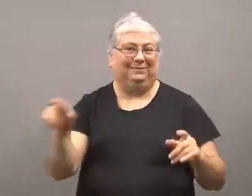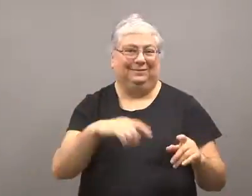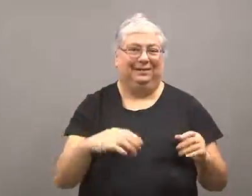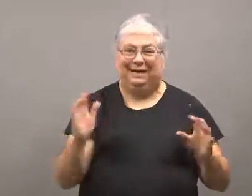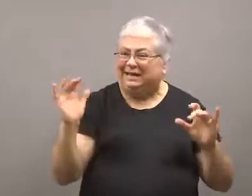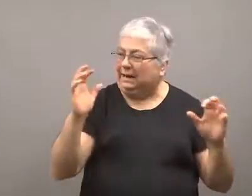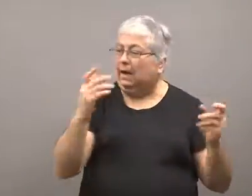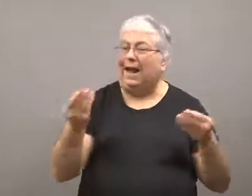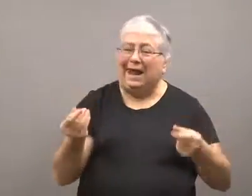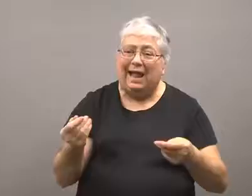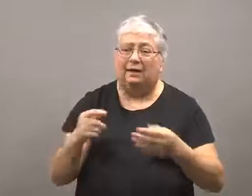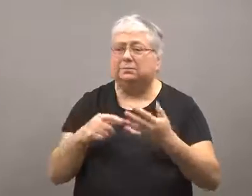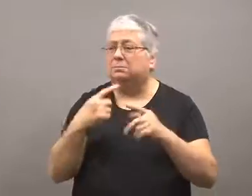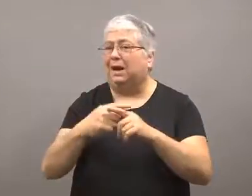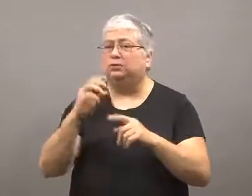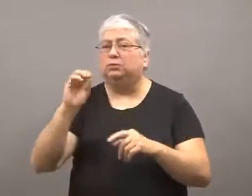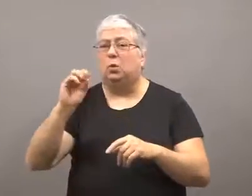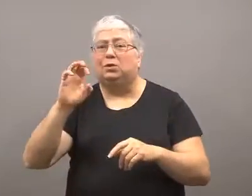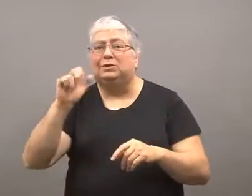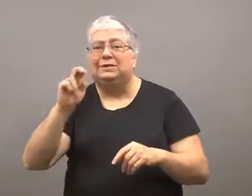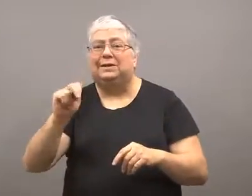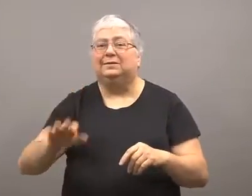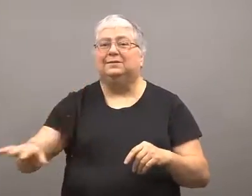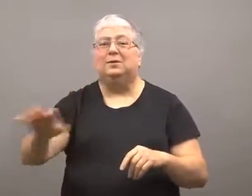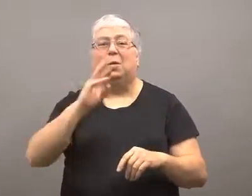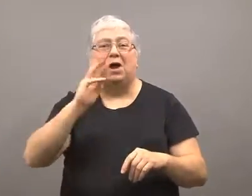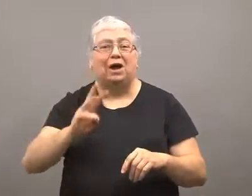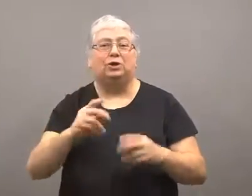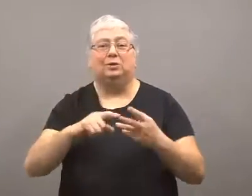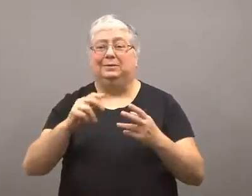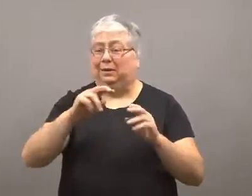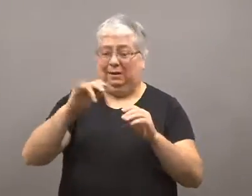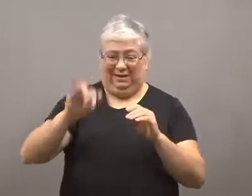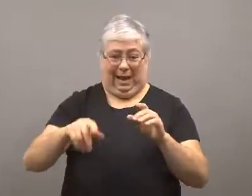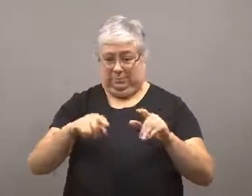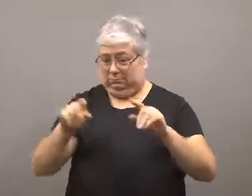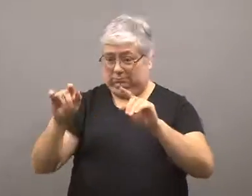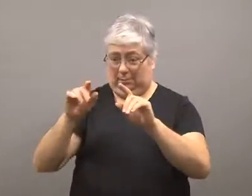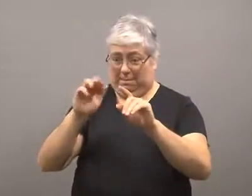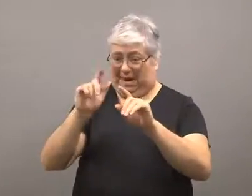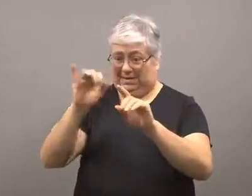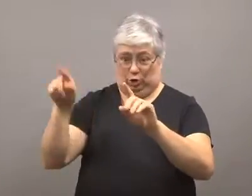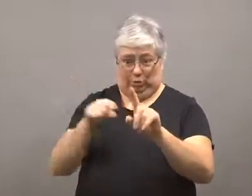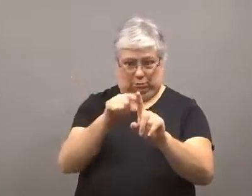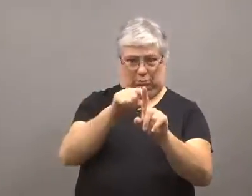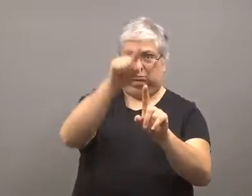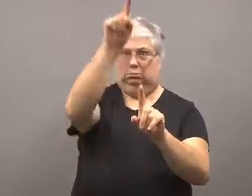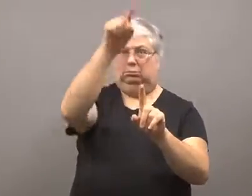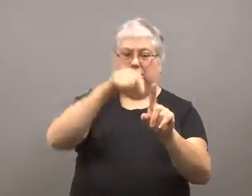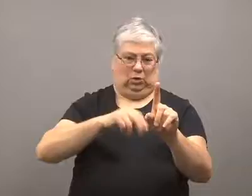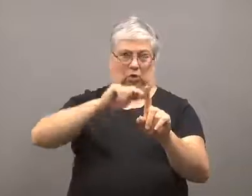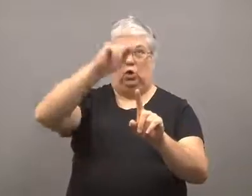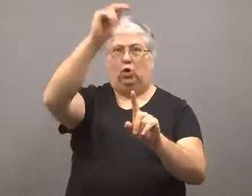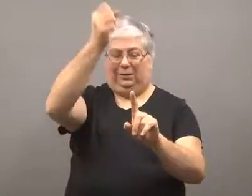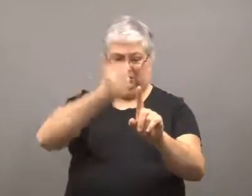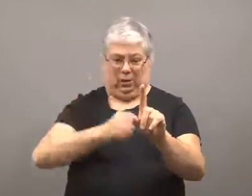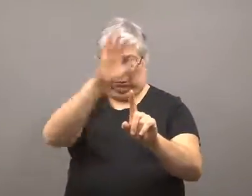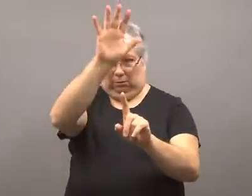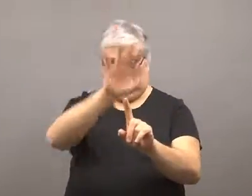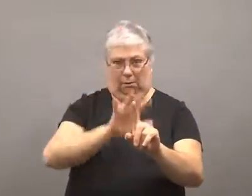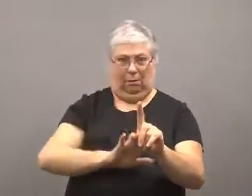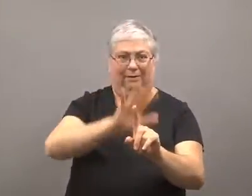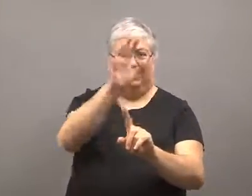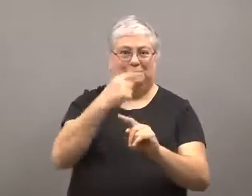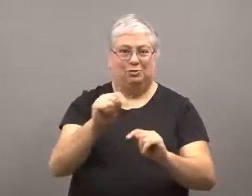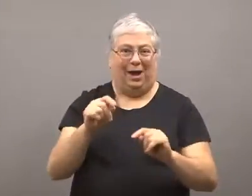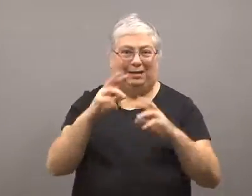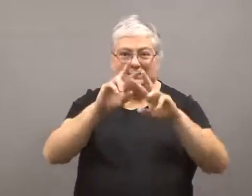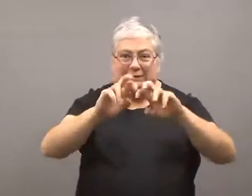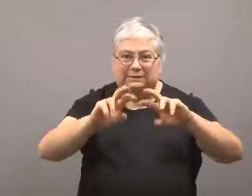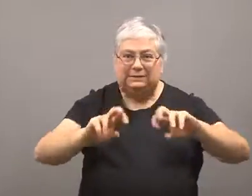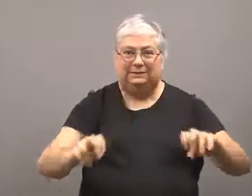The search is on both land and sea, north and south.